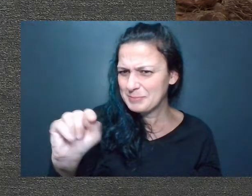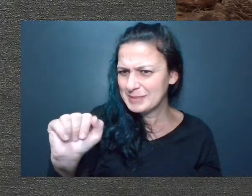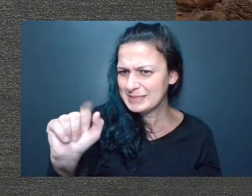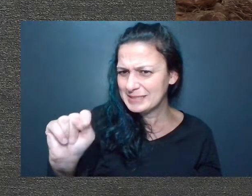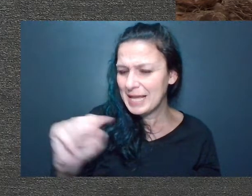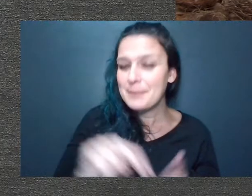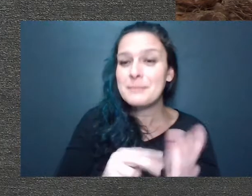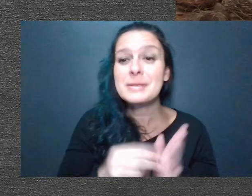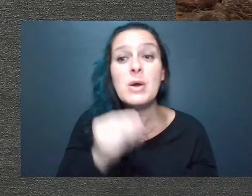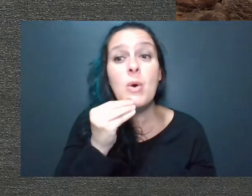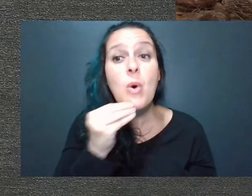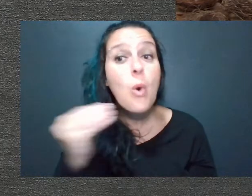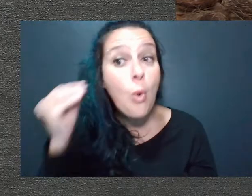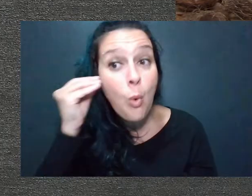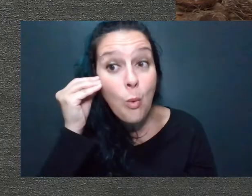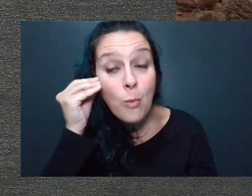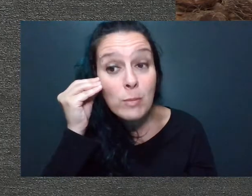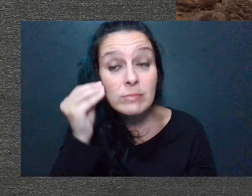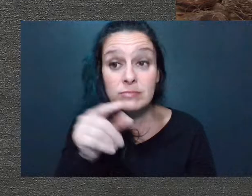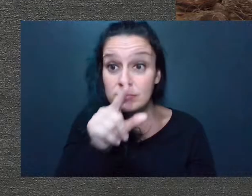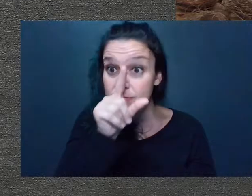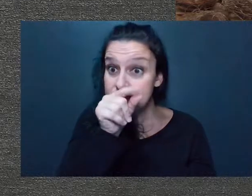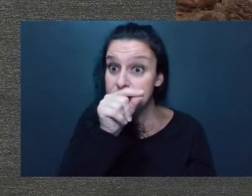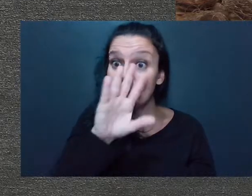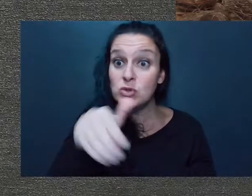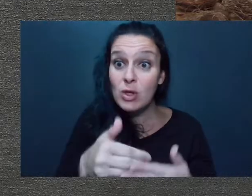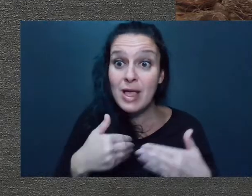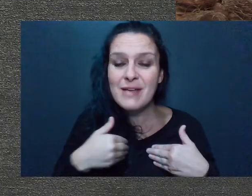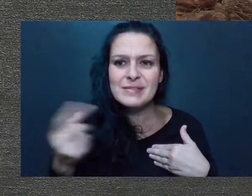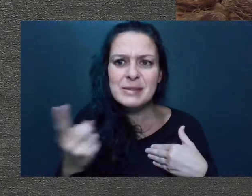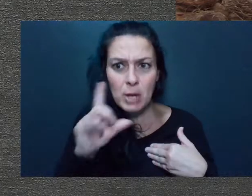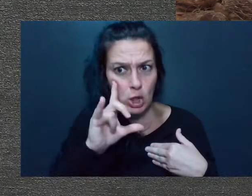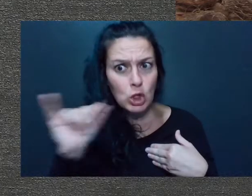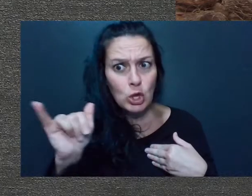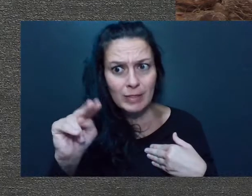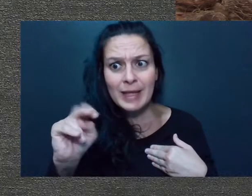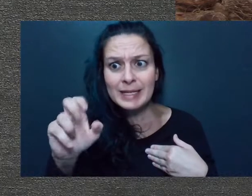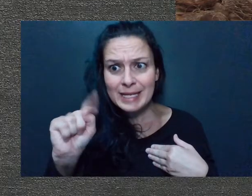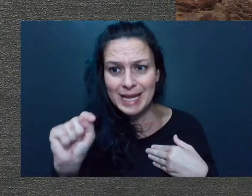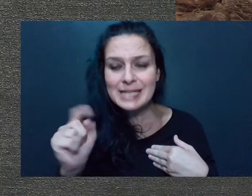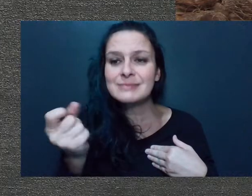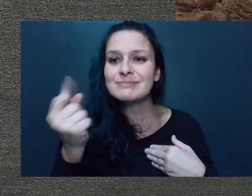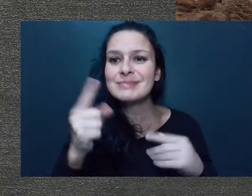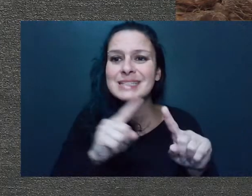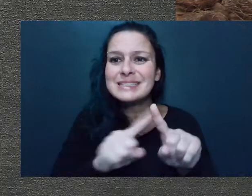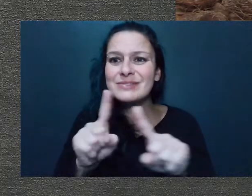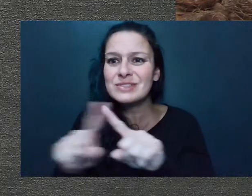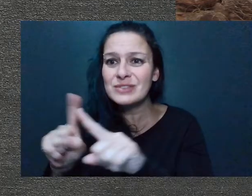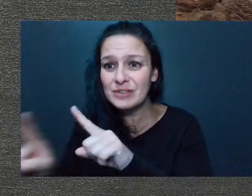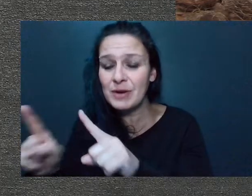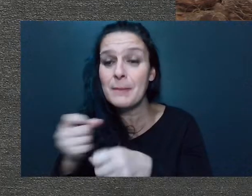And birds all have something that looks like a nest, but they're different. And they're made out of different things.